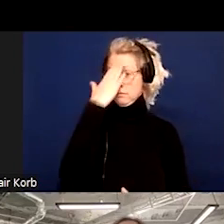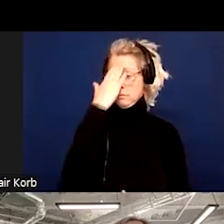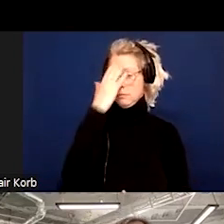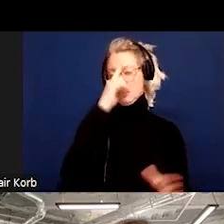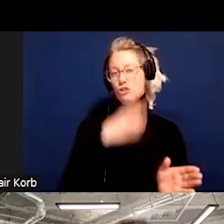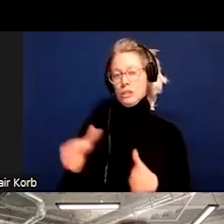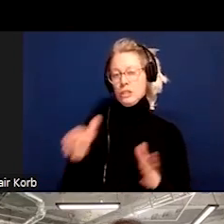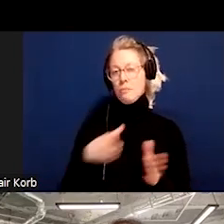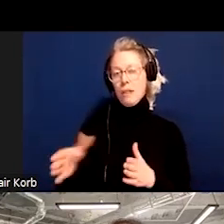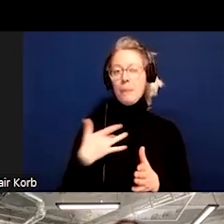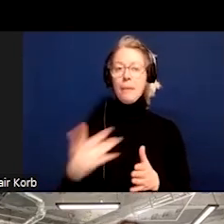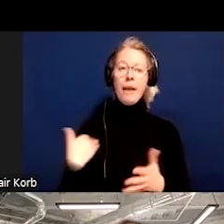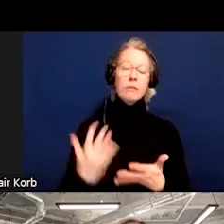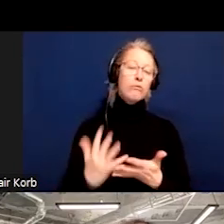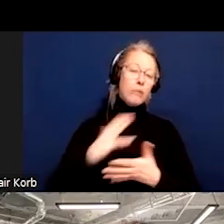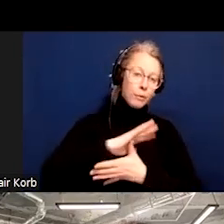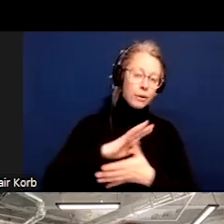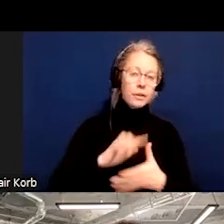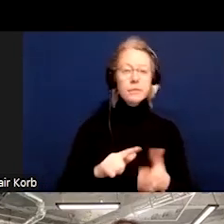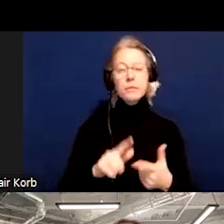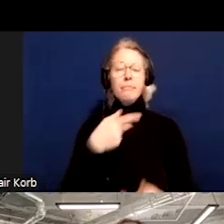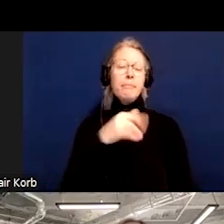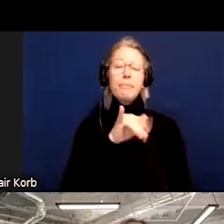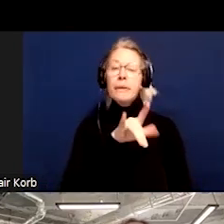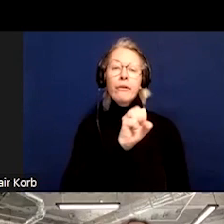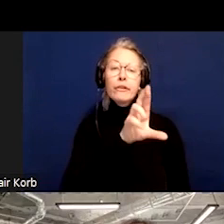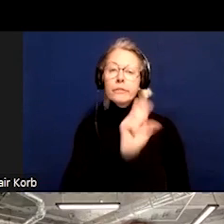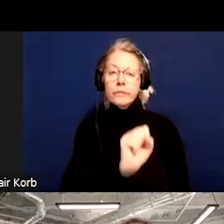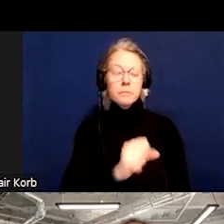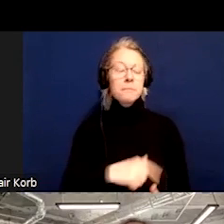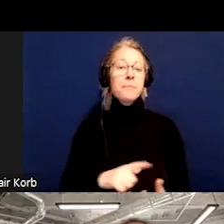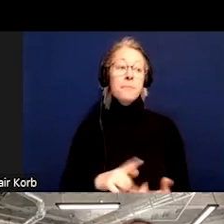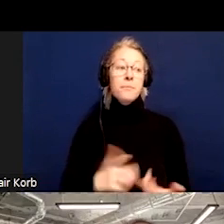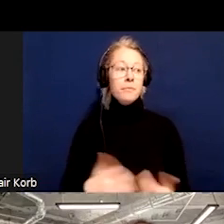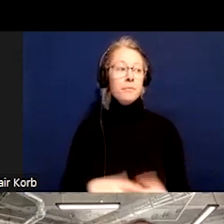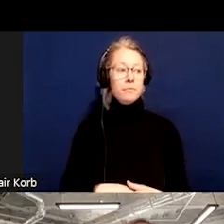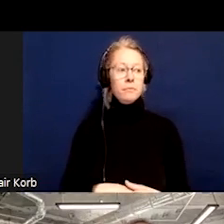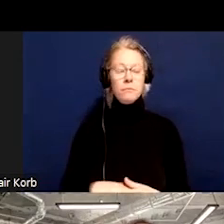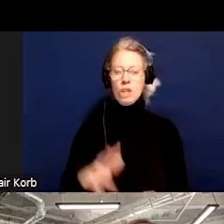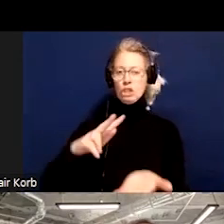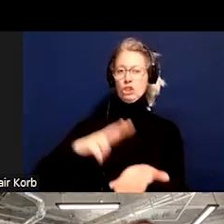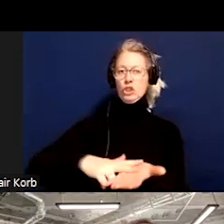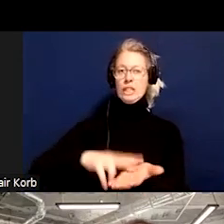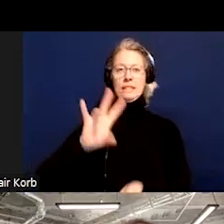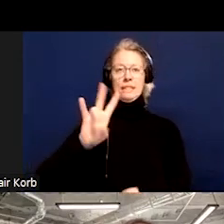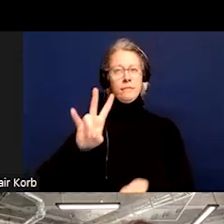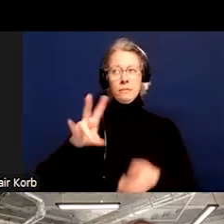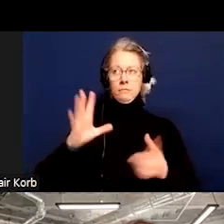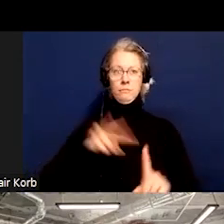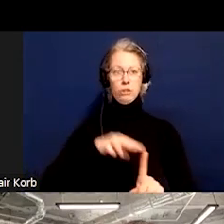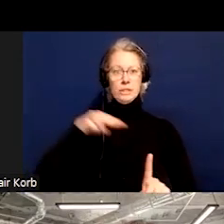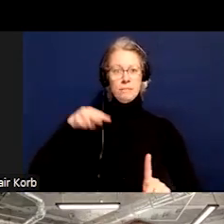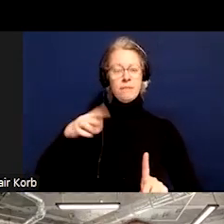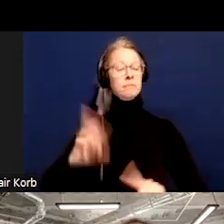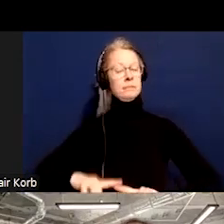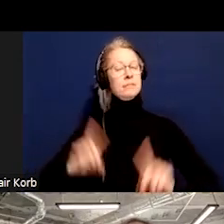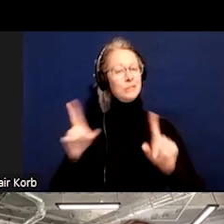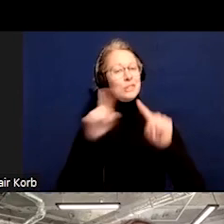about priorities or pillars. Again in a Treaty 7 Indigenous world view, the circle is very,